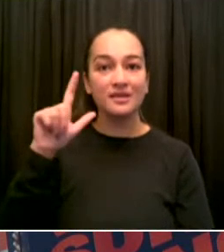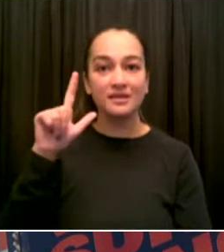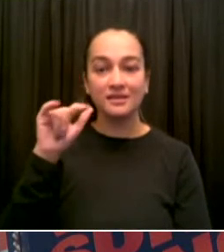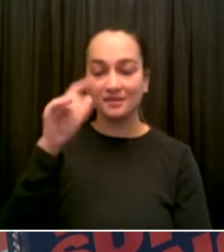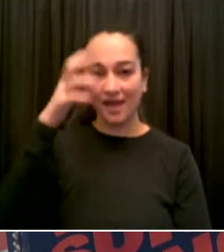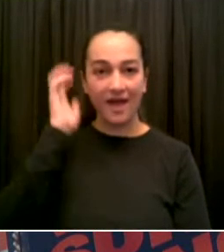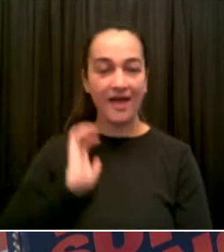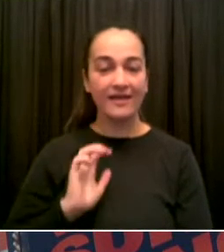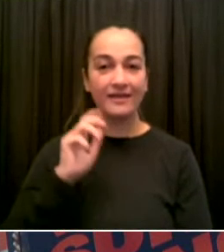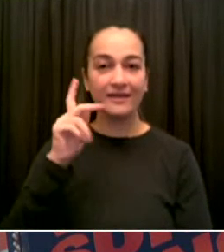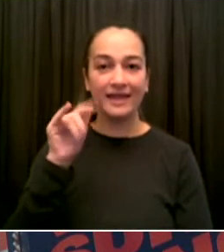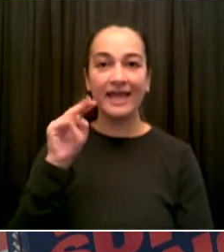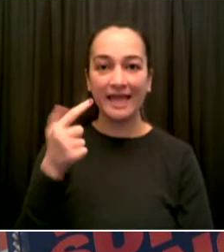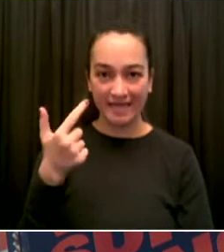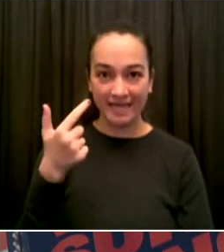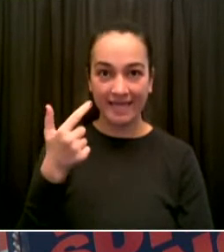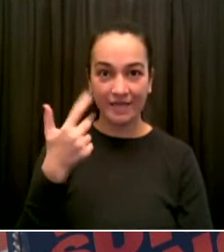BACK TONIGHT. YOU CAN FEEL THE LIFE COMING